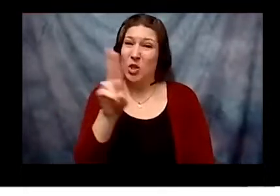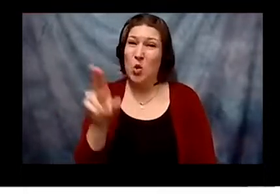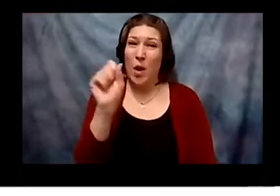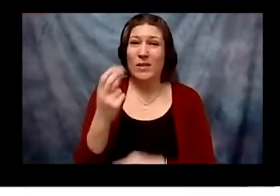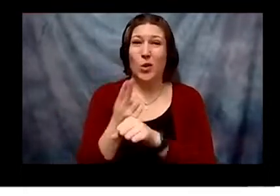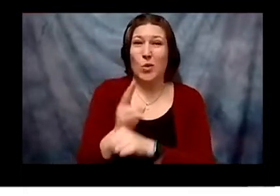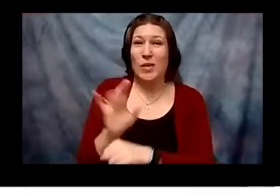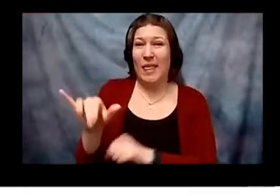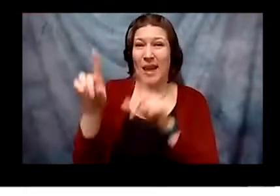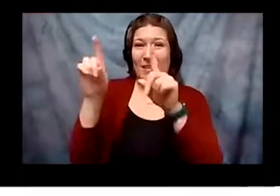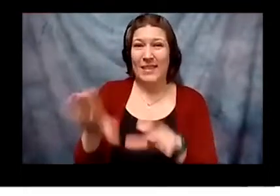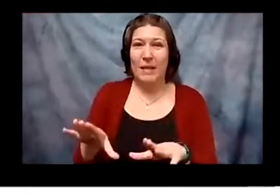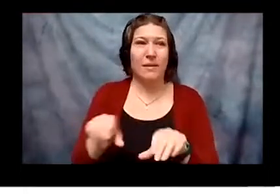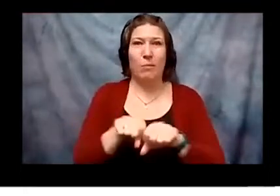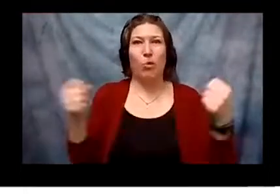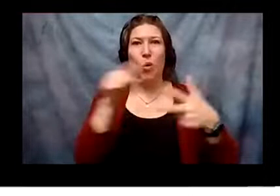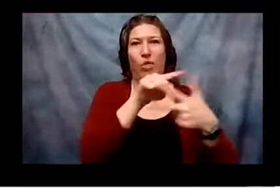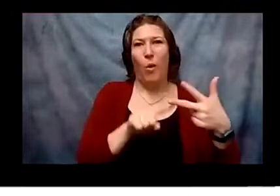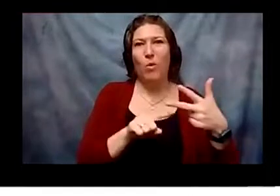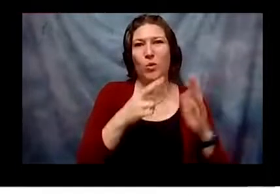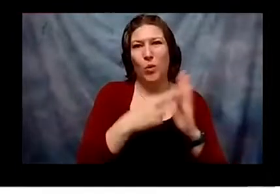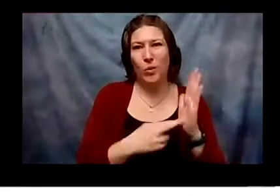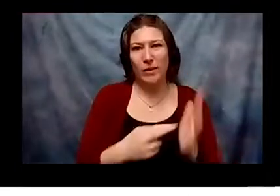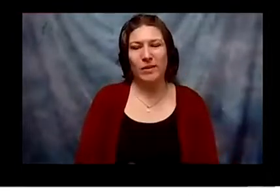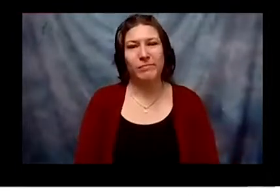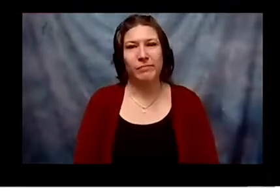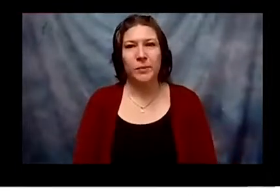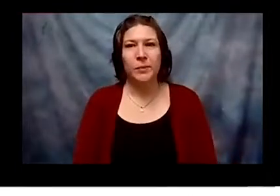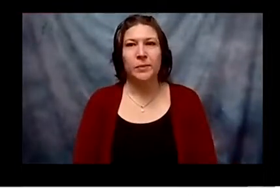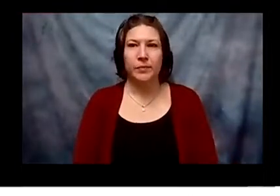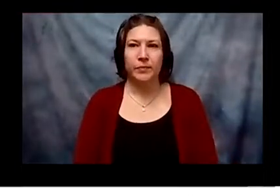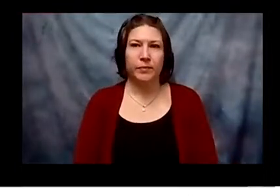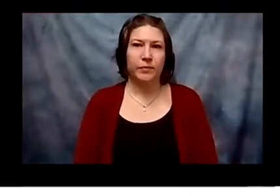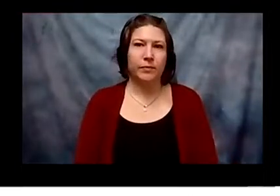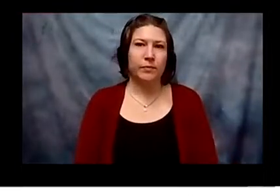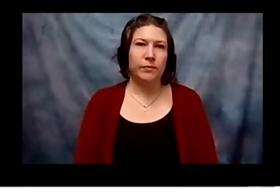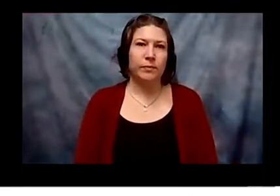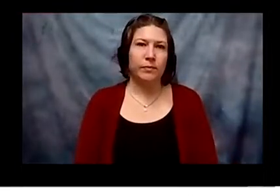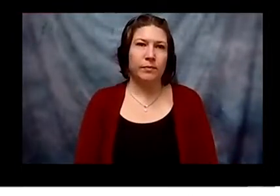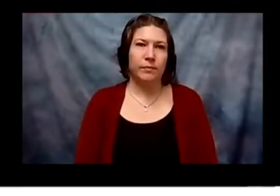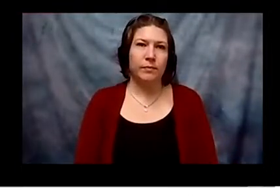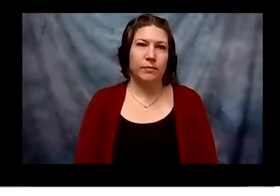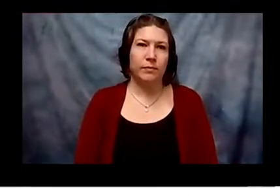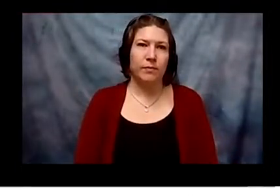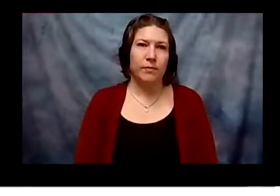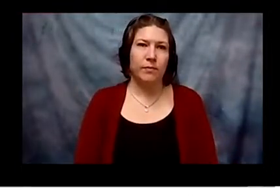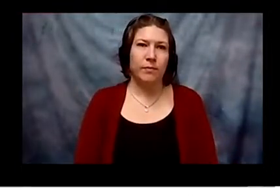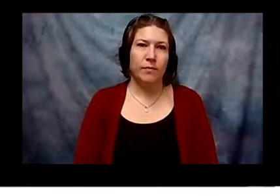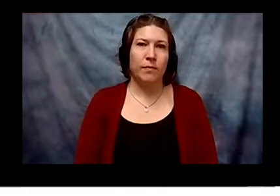a way that broke all three of his rules. This showed, this slide